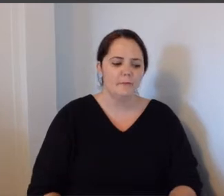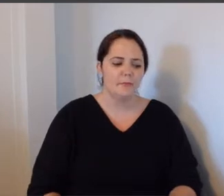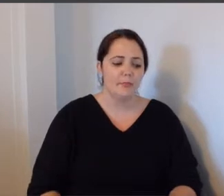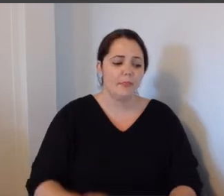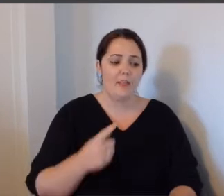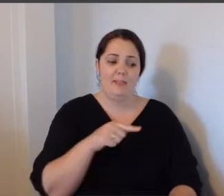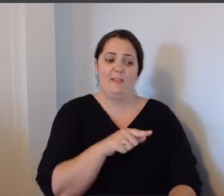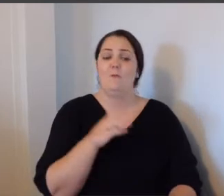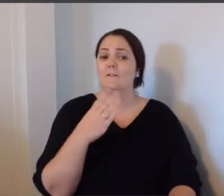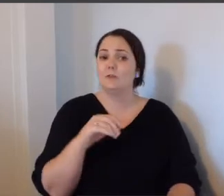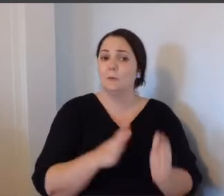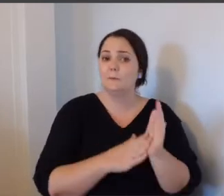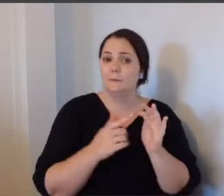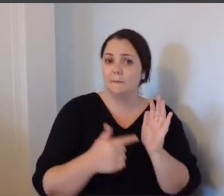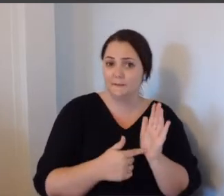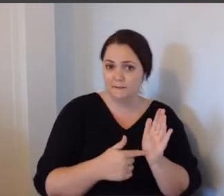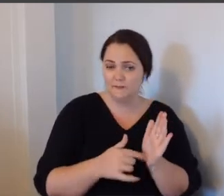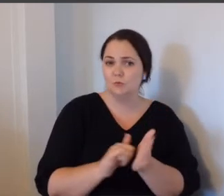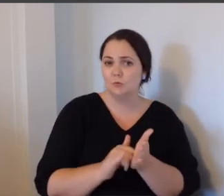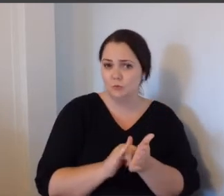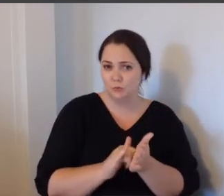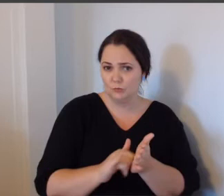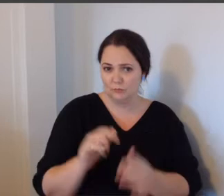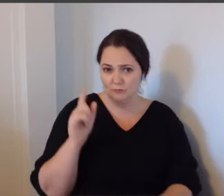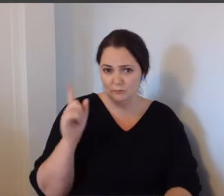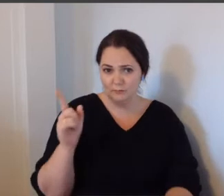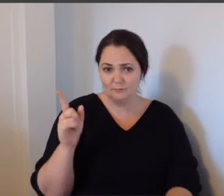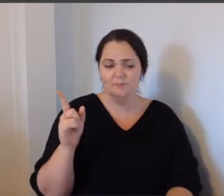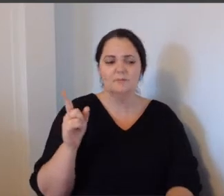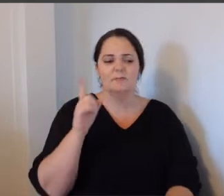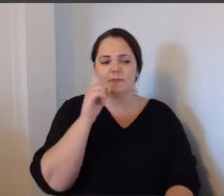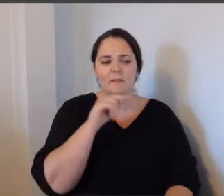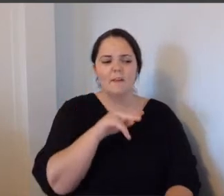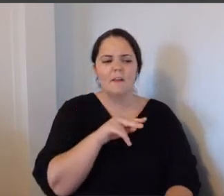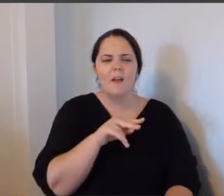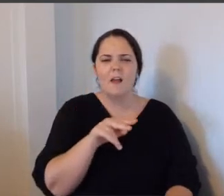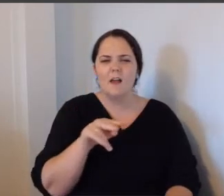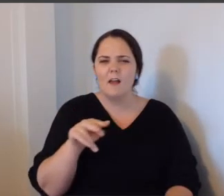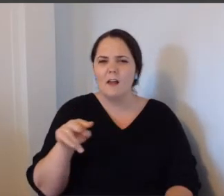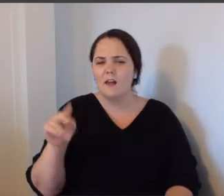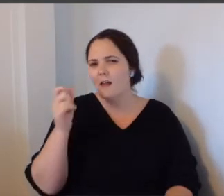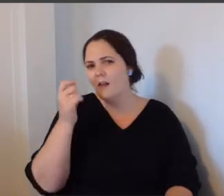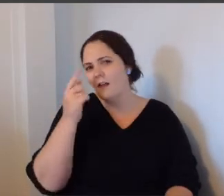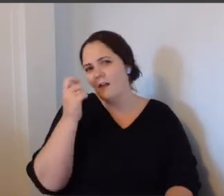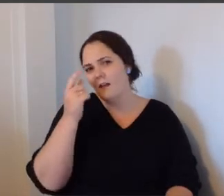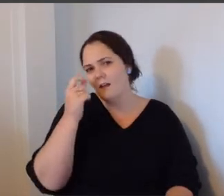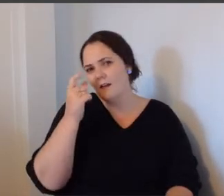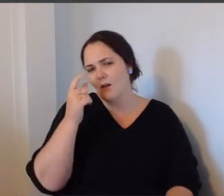a certain story or narrative of arts development over the centuries. The western European canon is